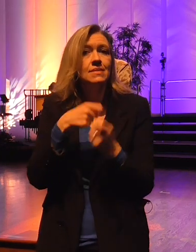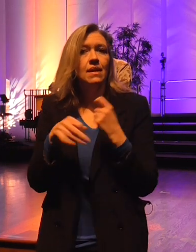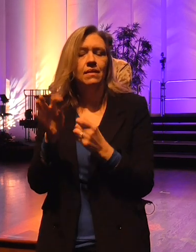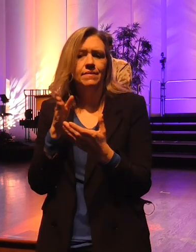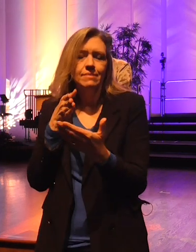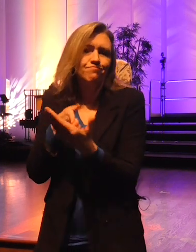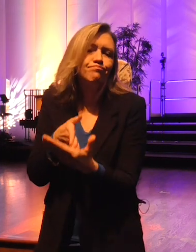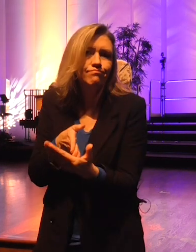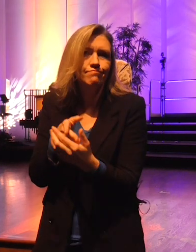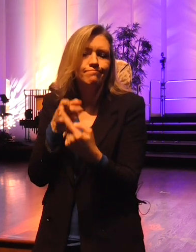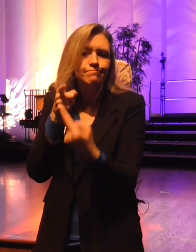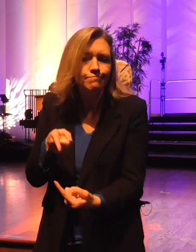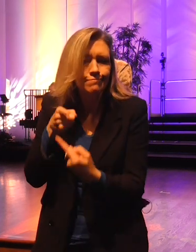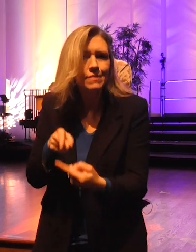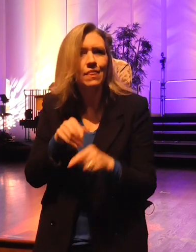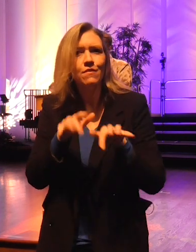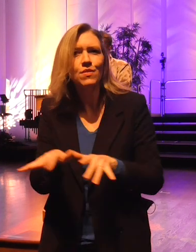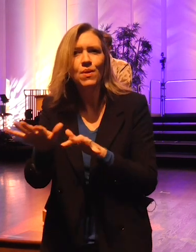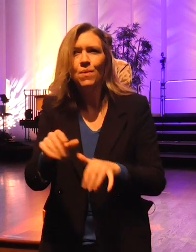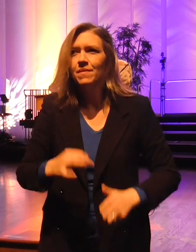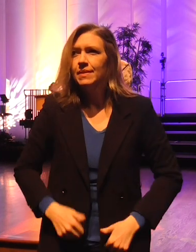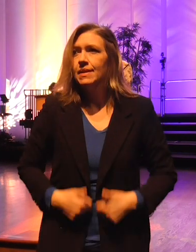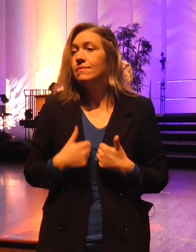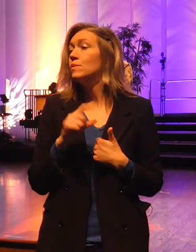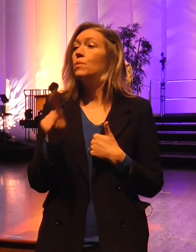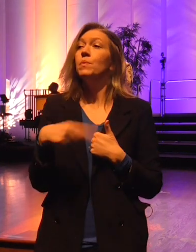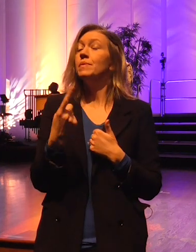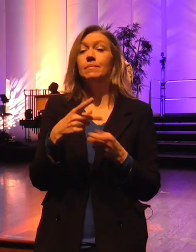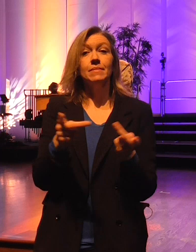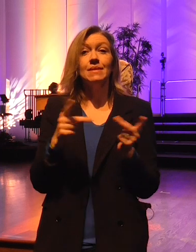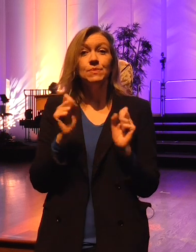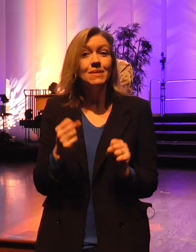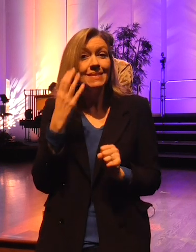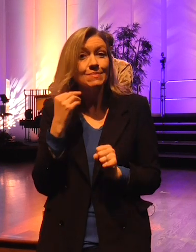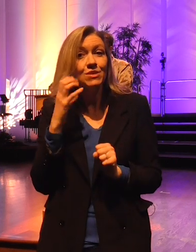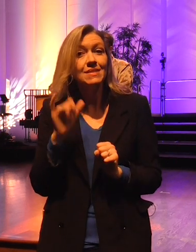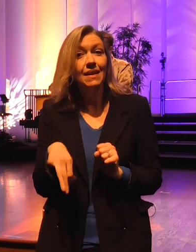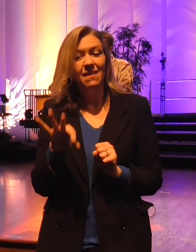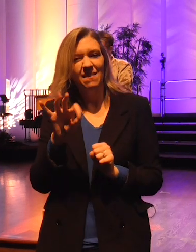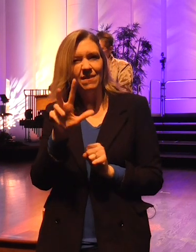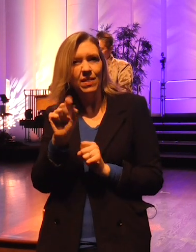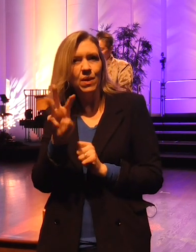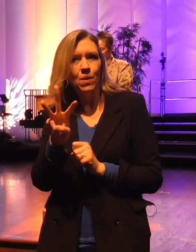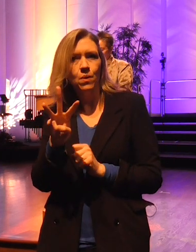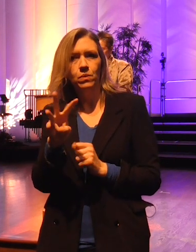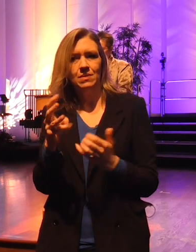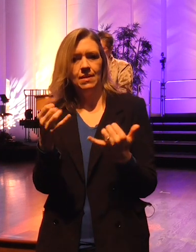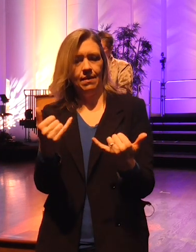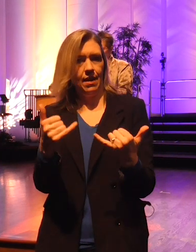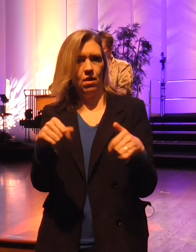the only place where you can experience the flow of life is the now so to surrender is to accept